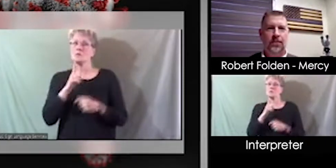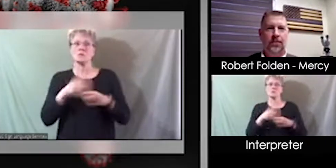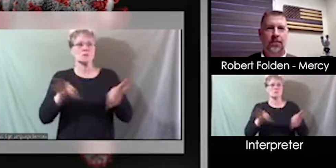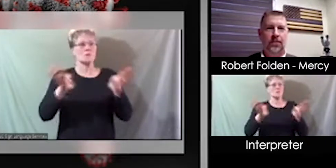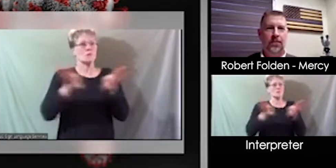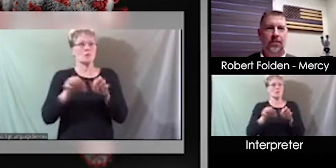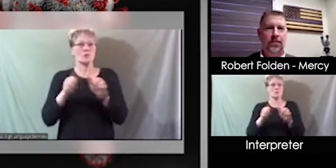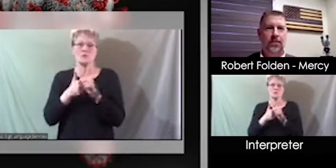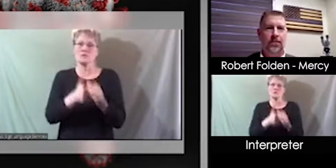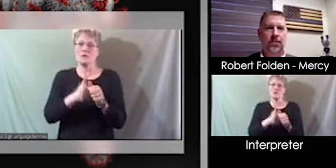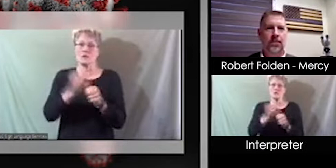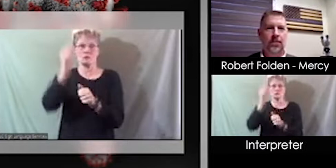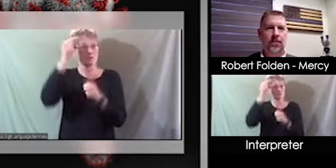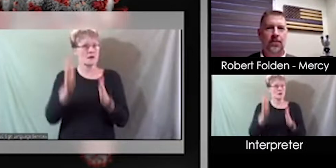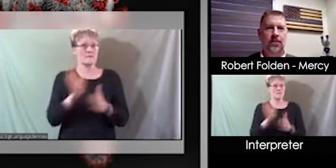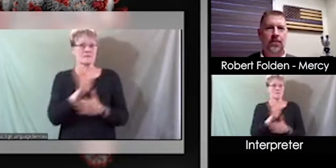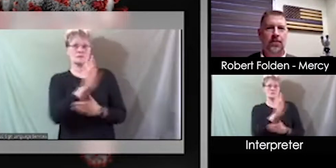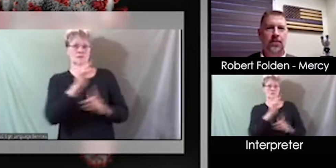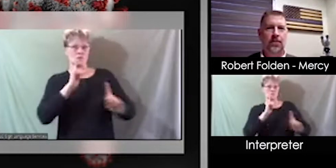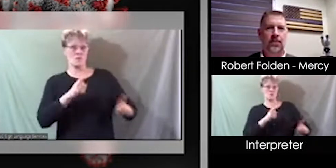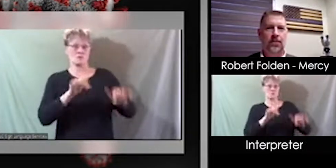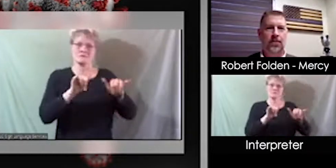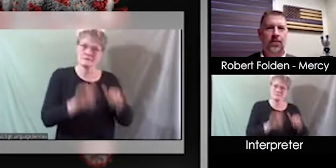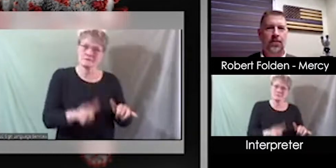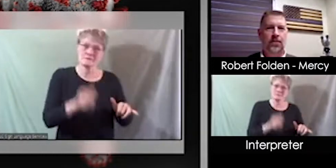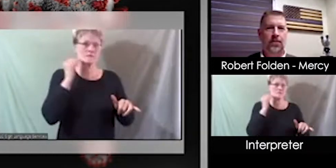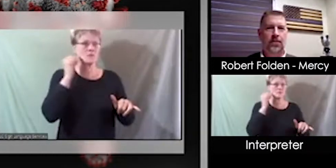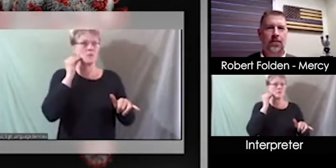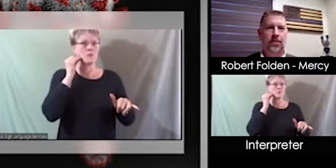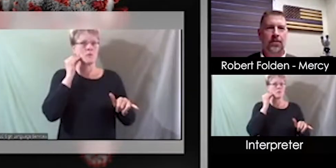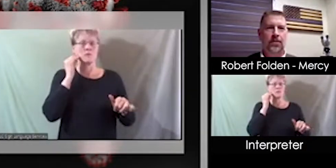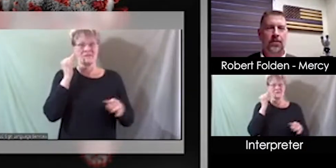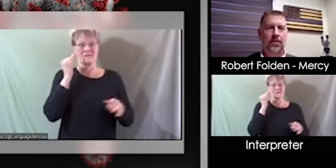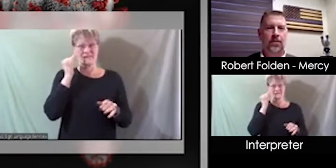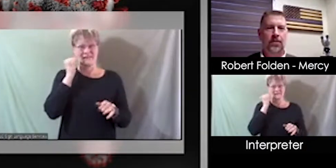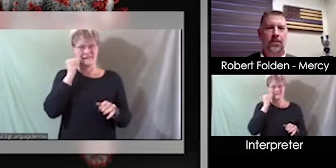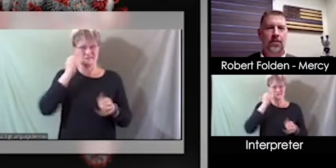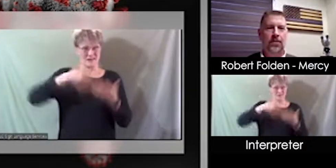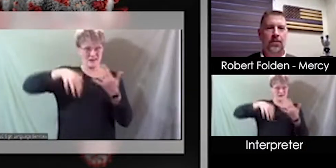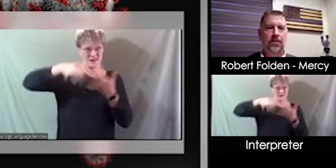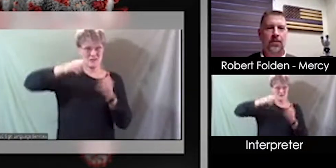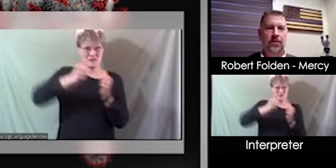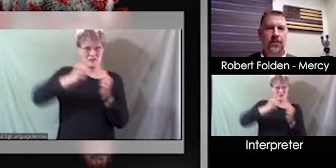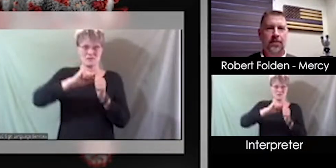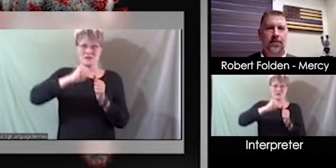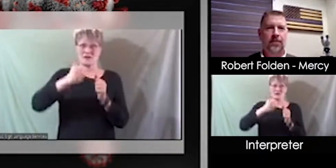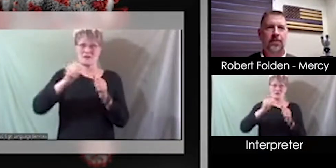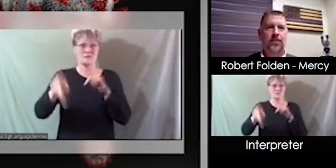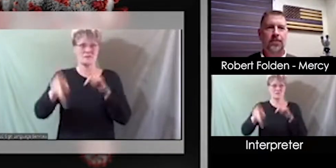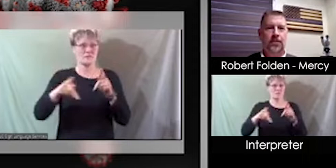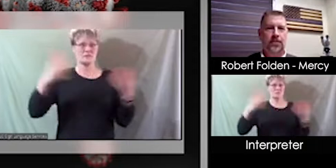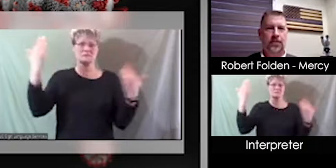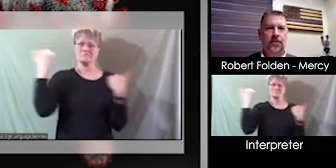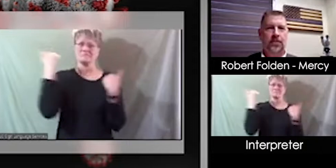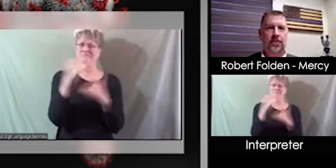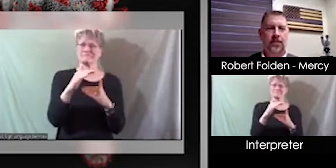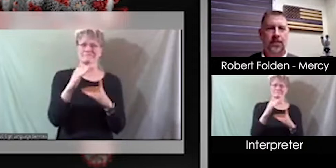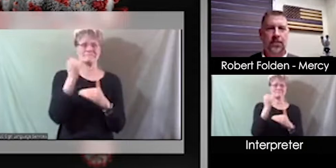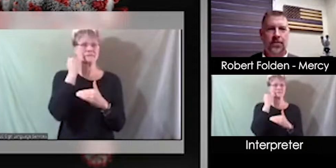our interaction with other people in our amount of time they're out and about, just doing our, meeting our basic needs such as at the grocery store,